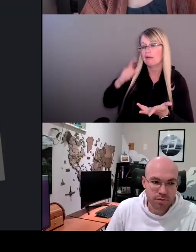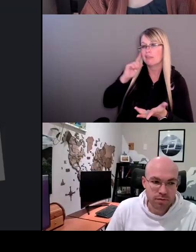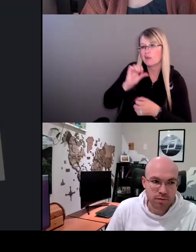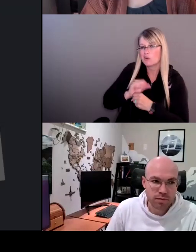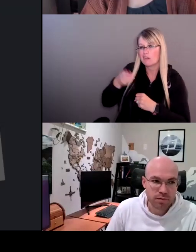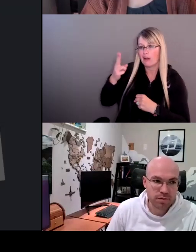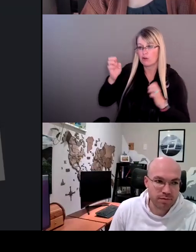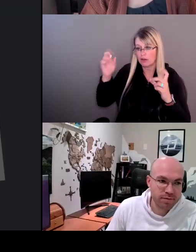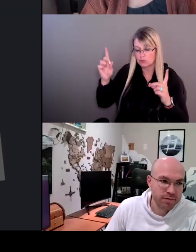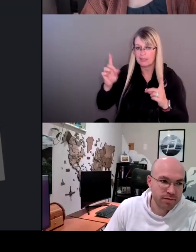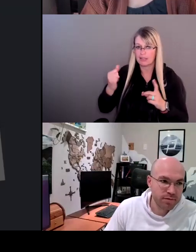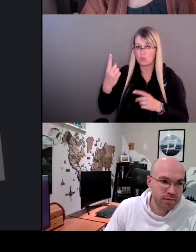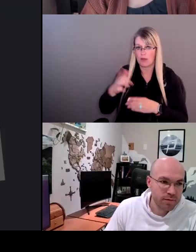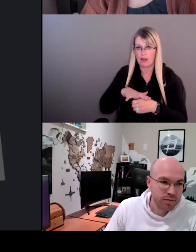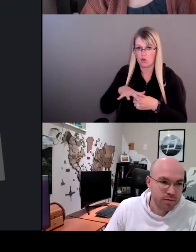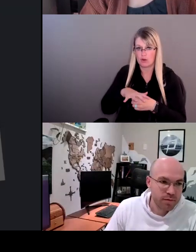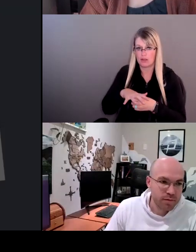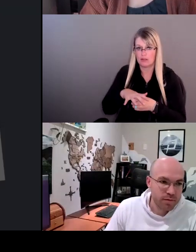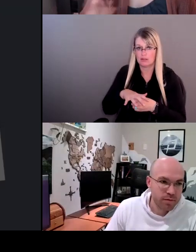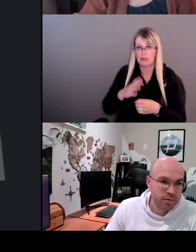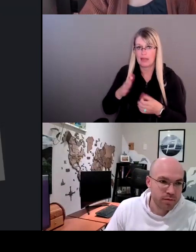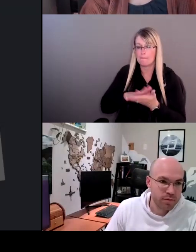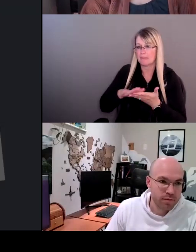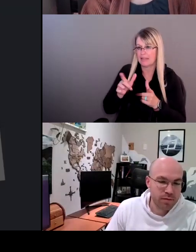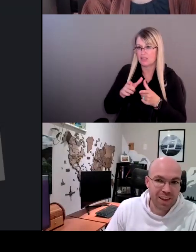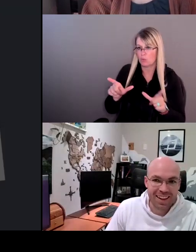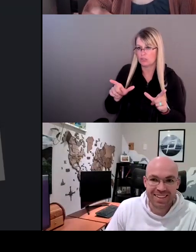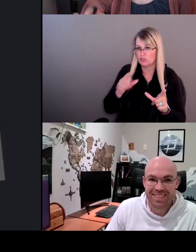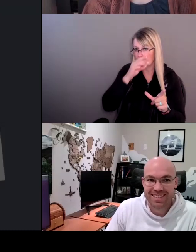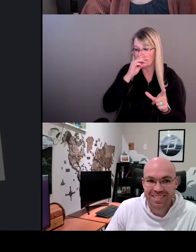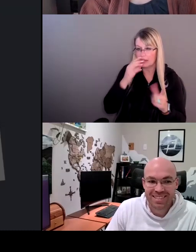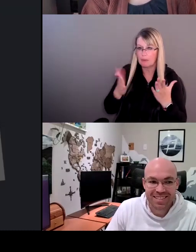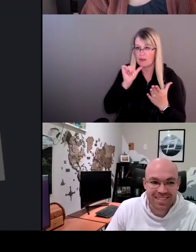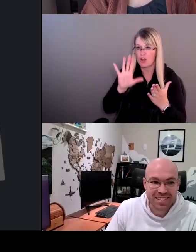is one of those areas where maybe plain language is not your default, because it kind of depends